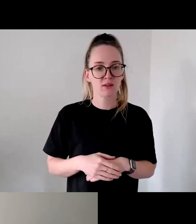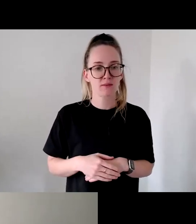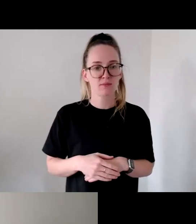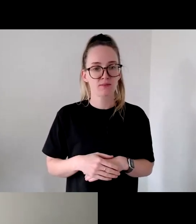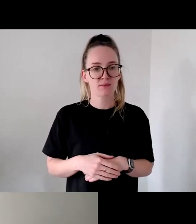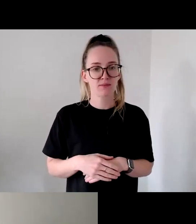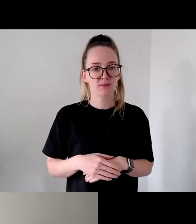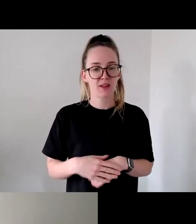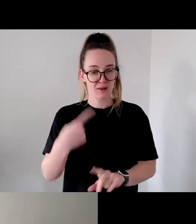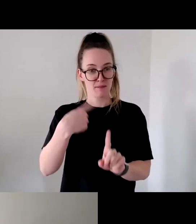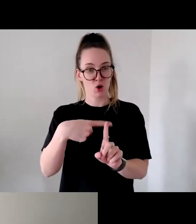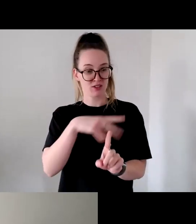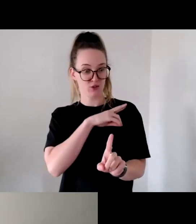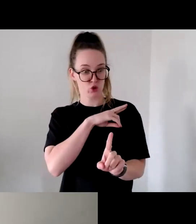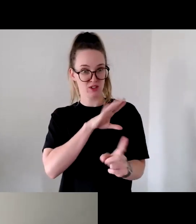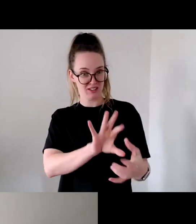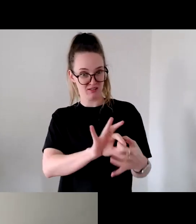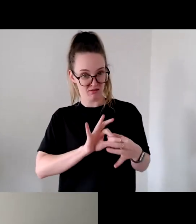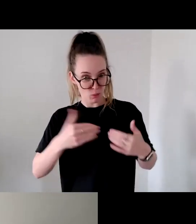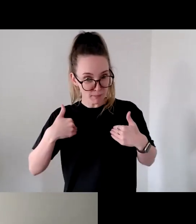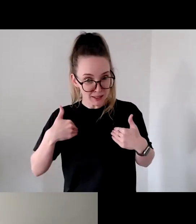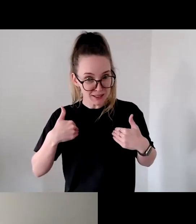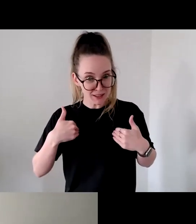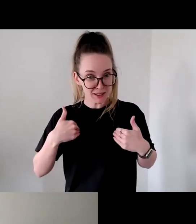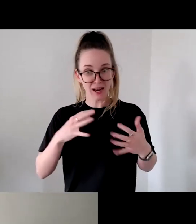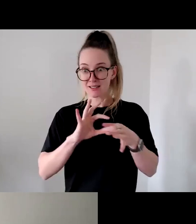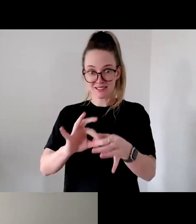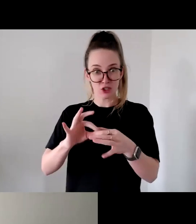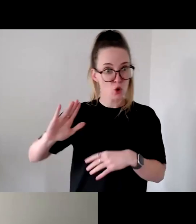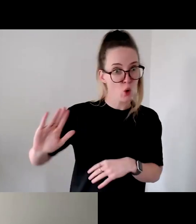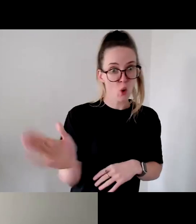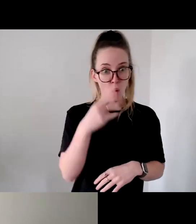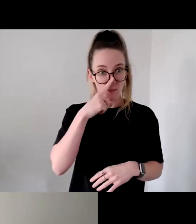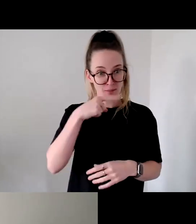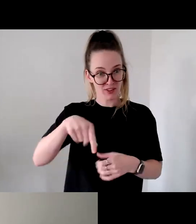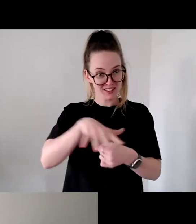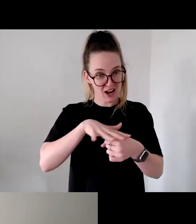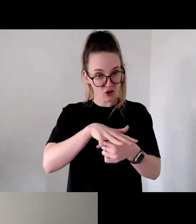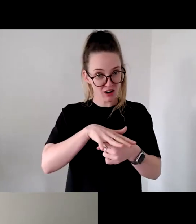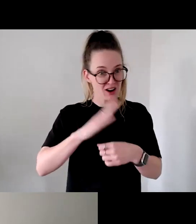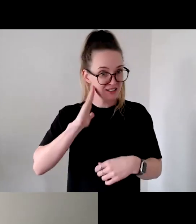it apply equally across everyone within the sector regardless of the scale of the organisation?